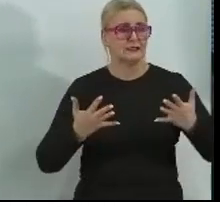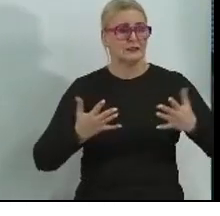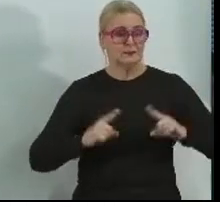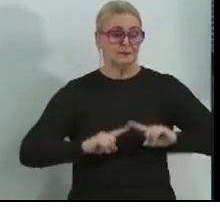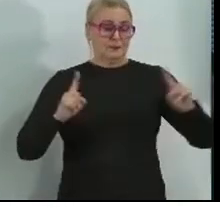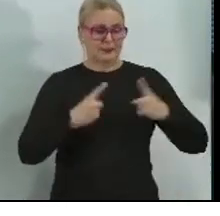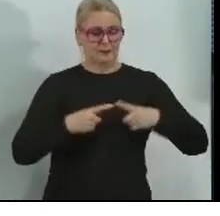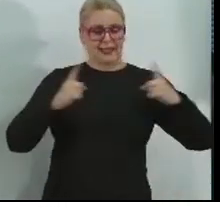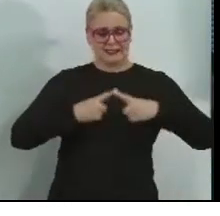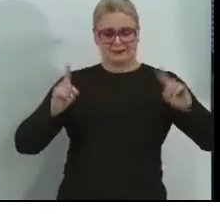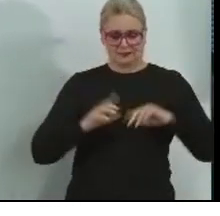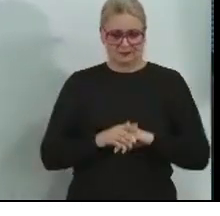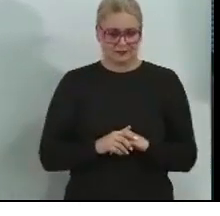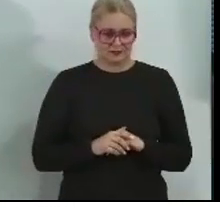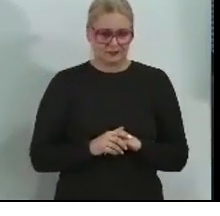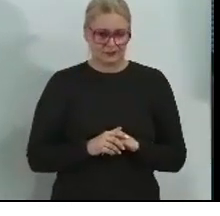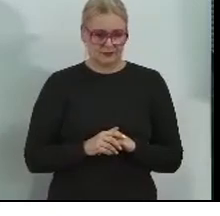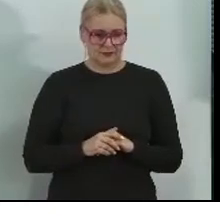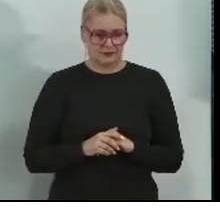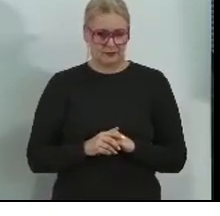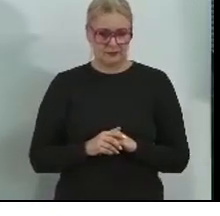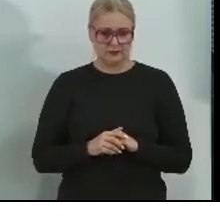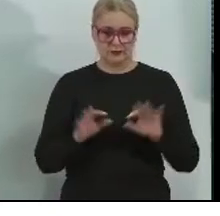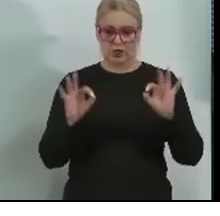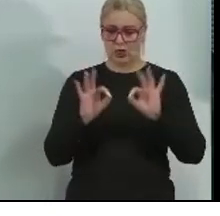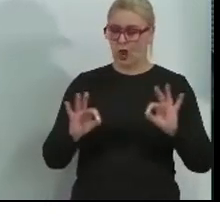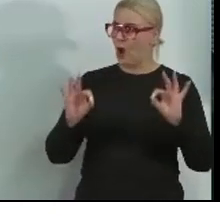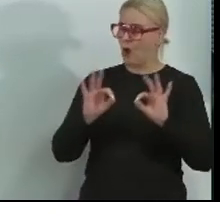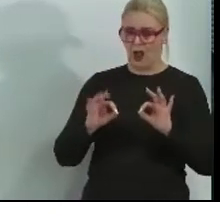And so we work with Channel 4. We did sort of a macro survey to